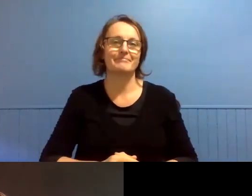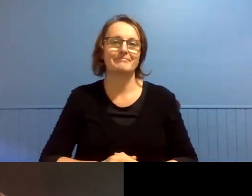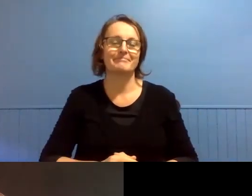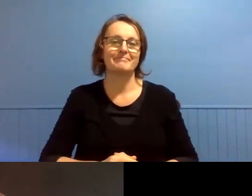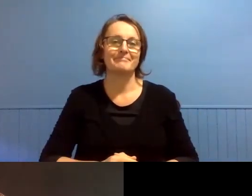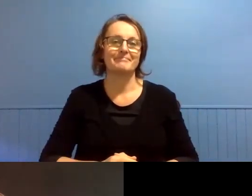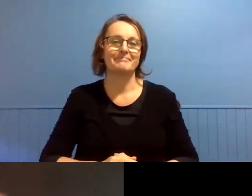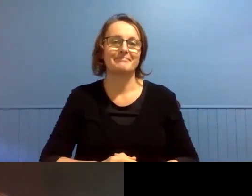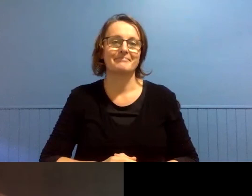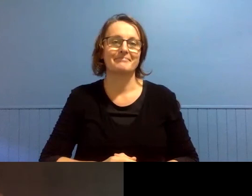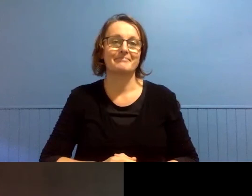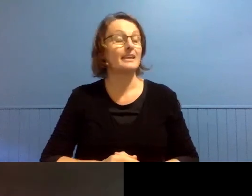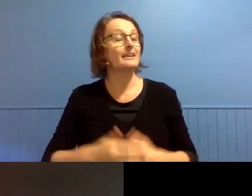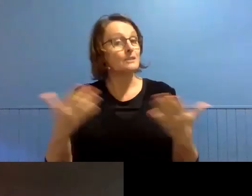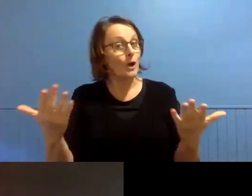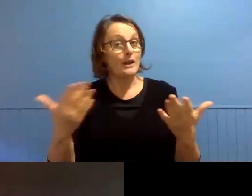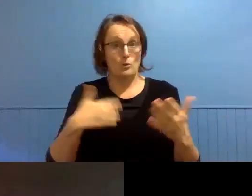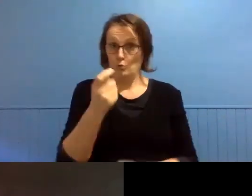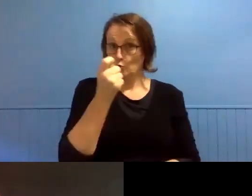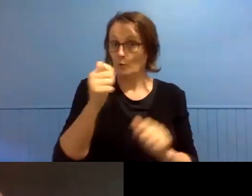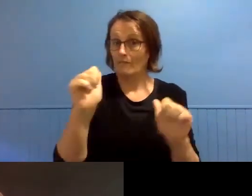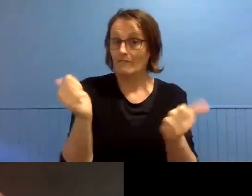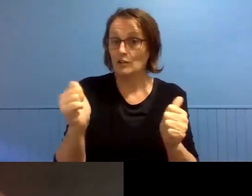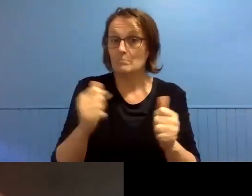A couple of quick announcements before we leave and